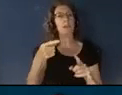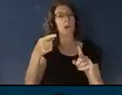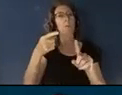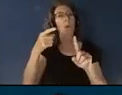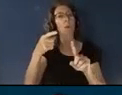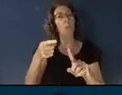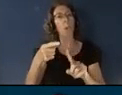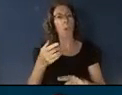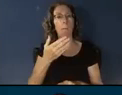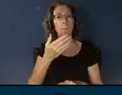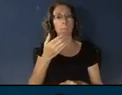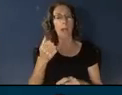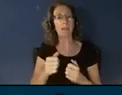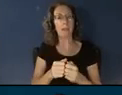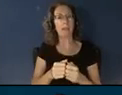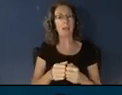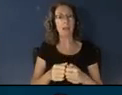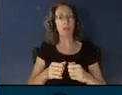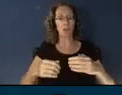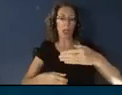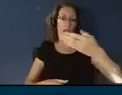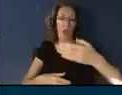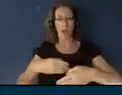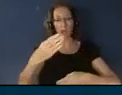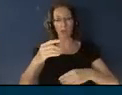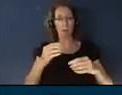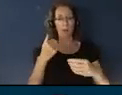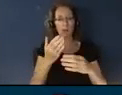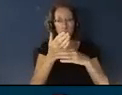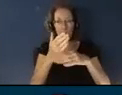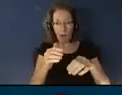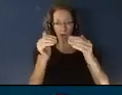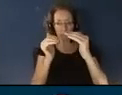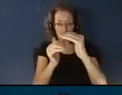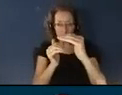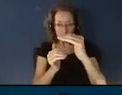and dividing up the slides you can better organize all your information as you give the presentation.